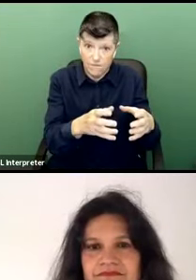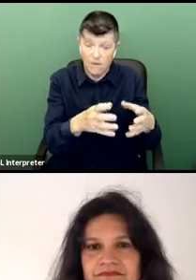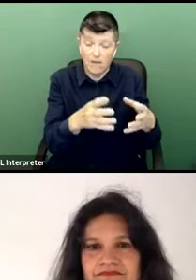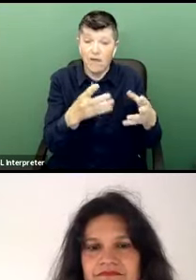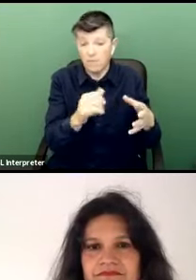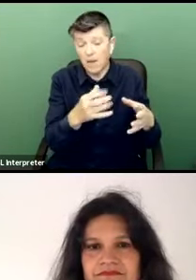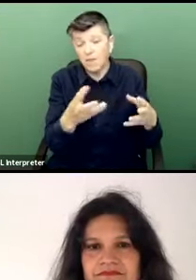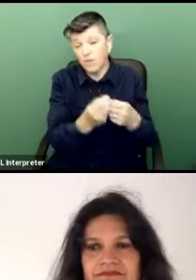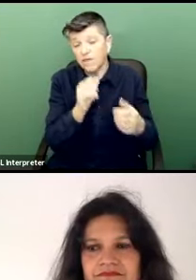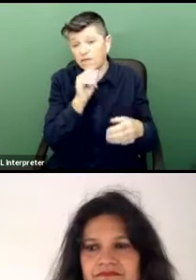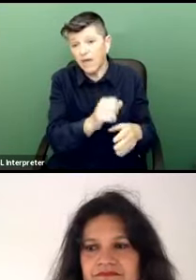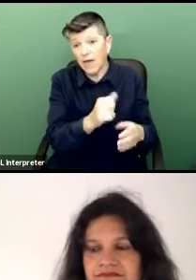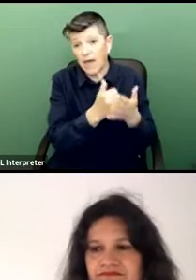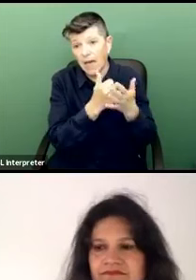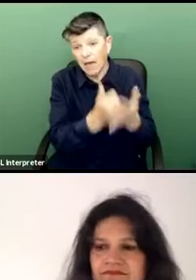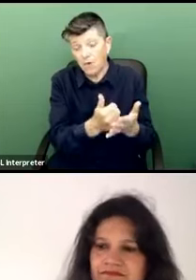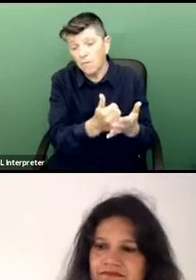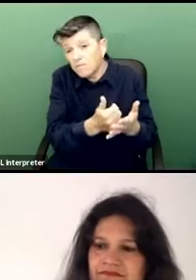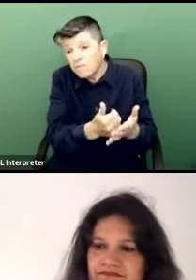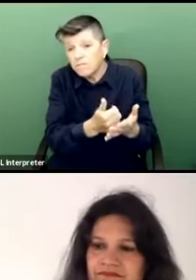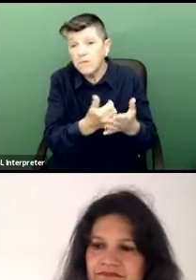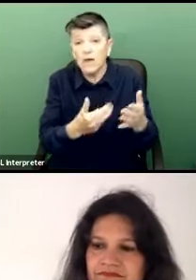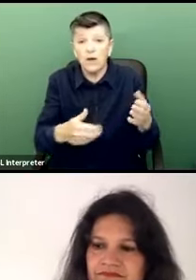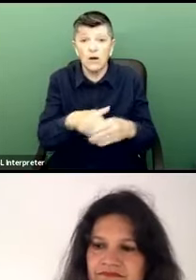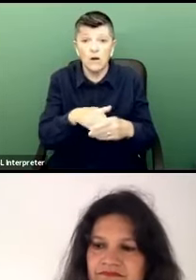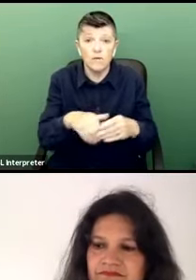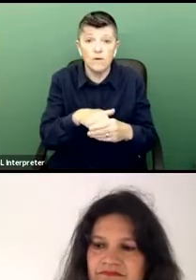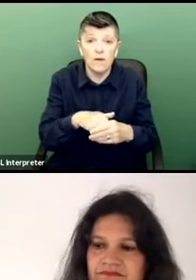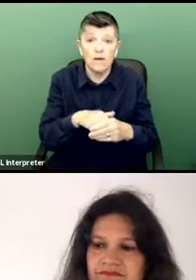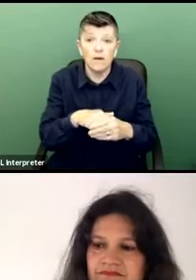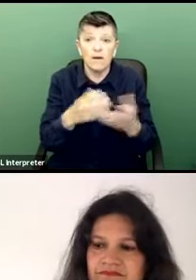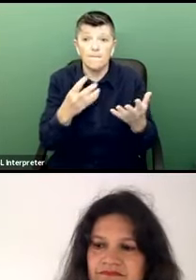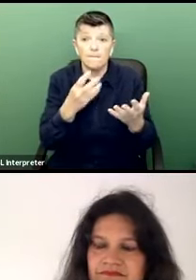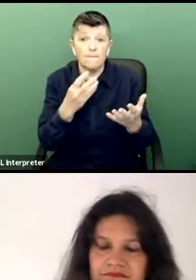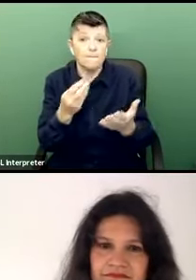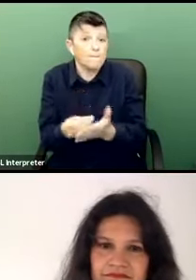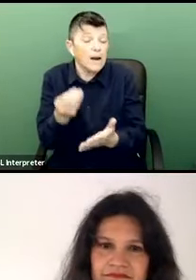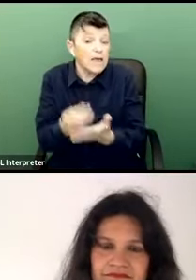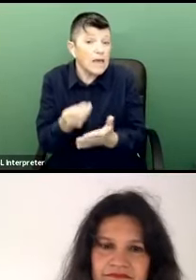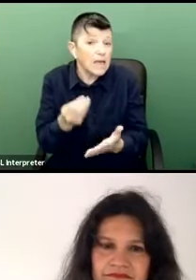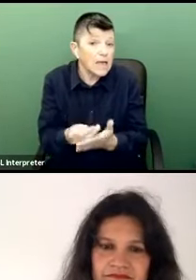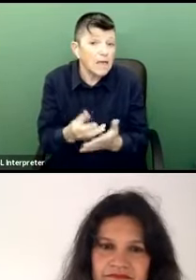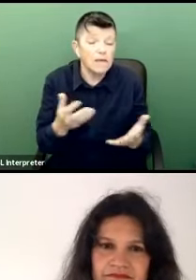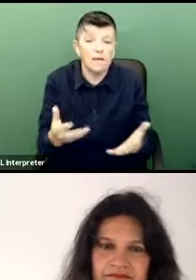much present. But I think there